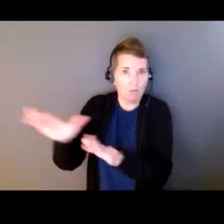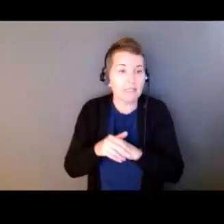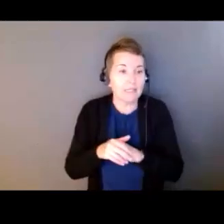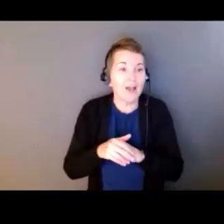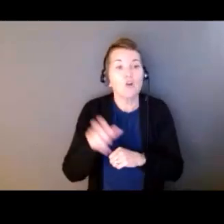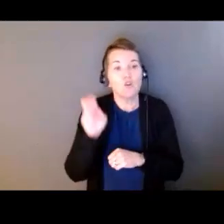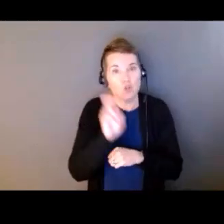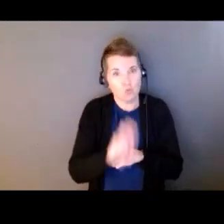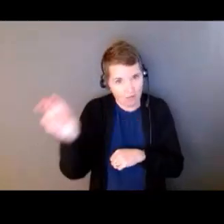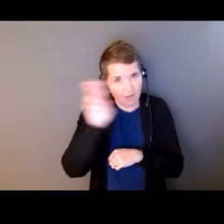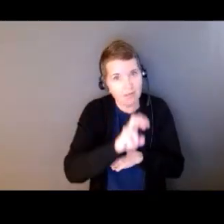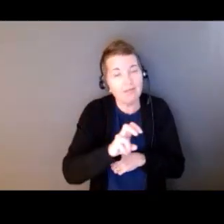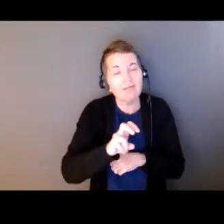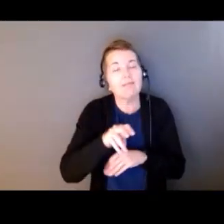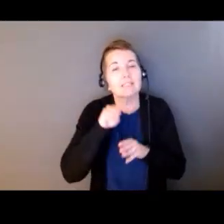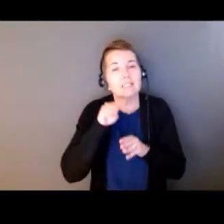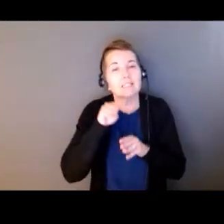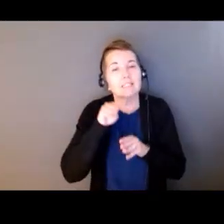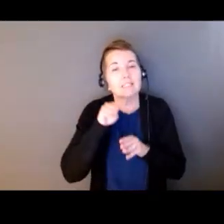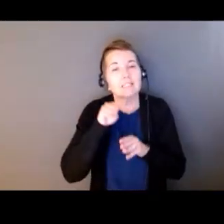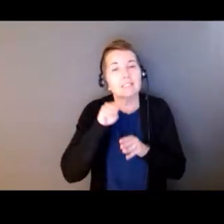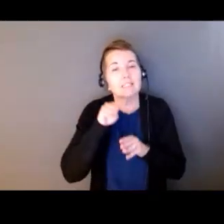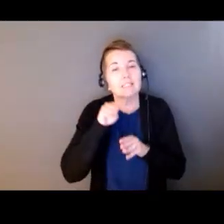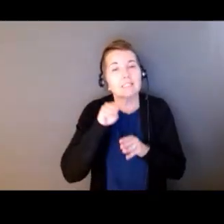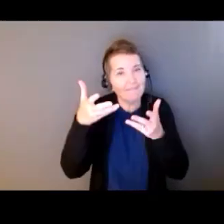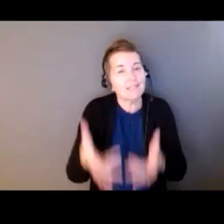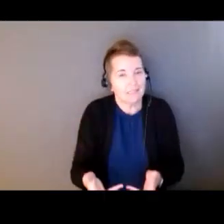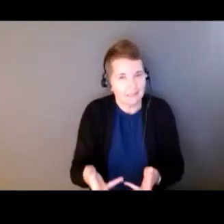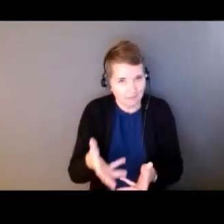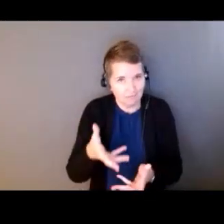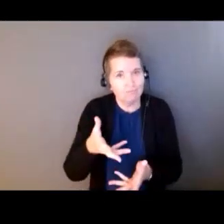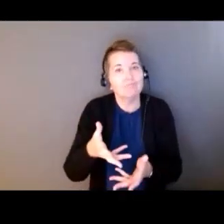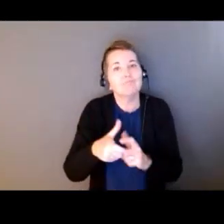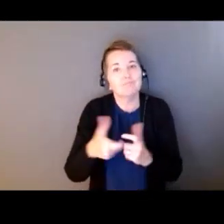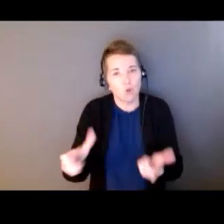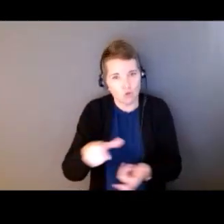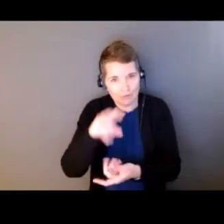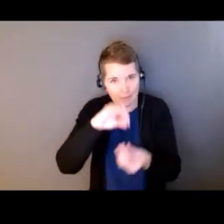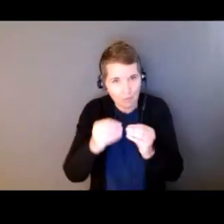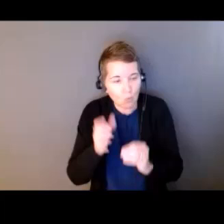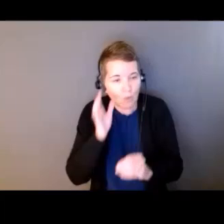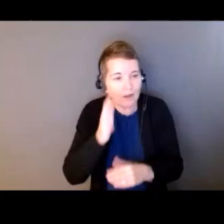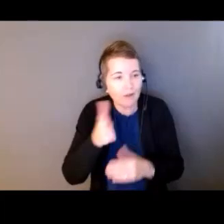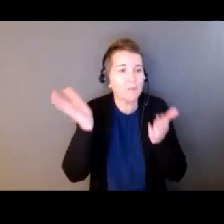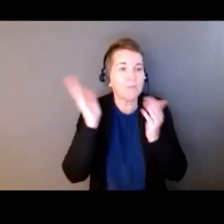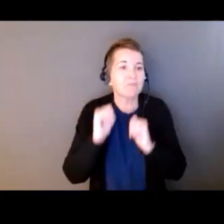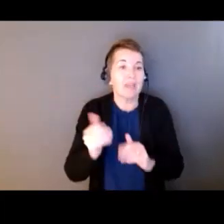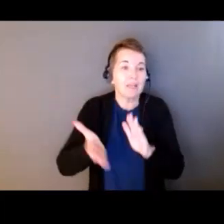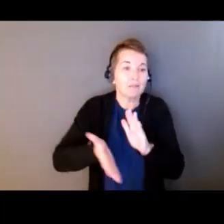Administrative, Marketing Expenses, which could be embedded in an arts organization's team.